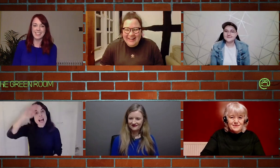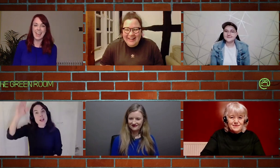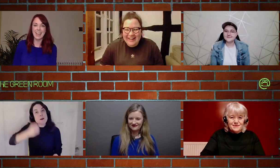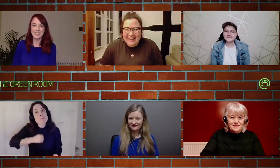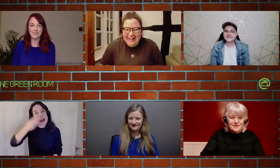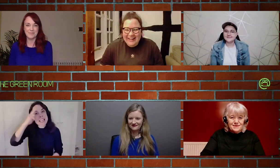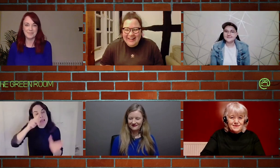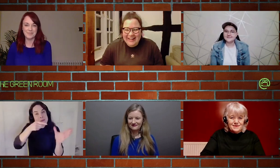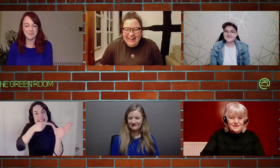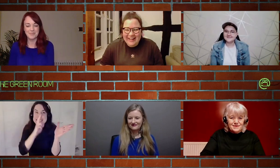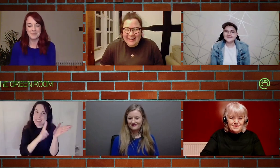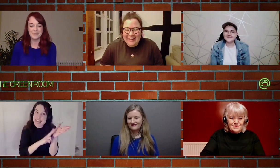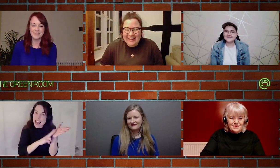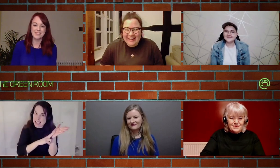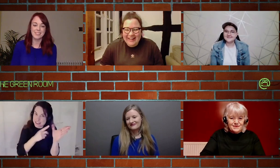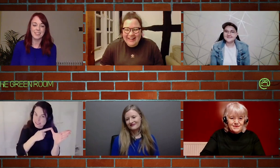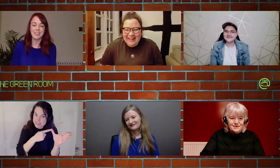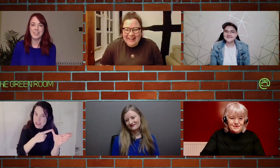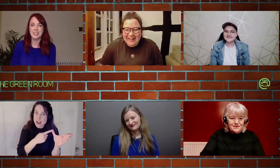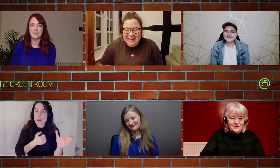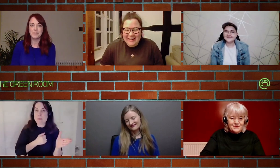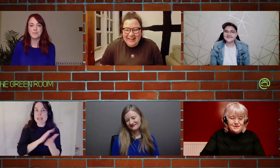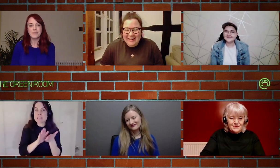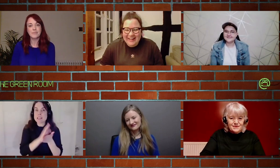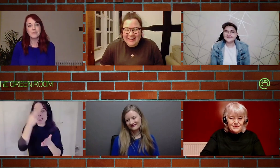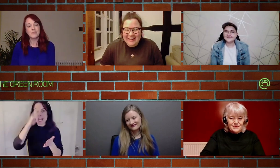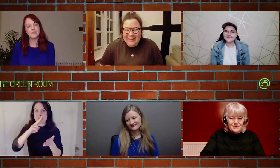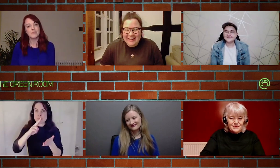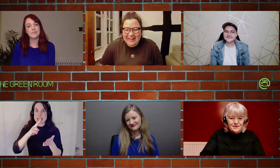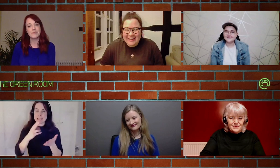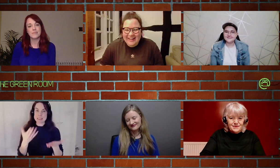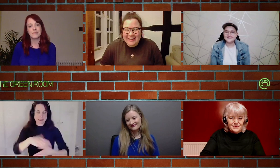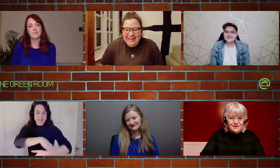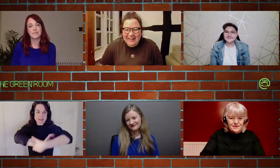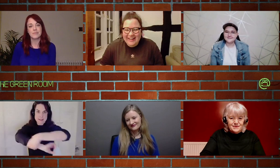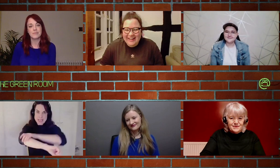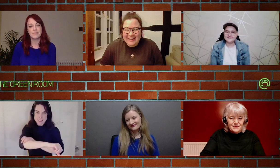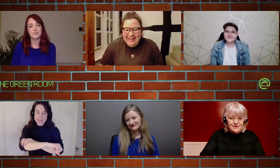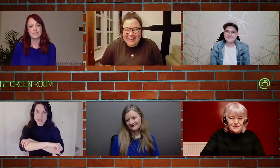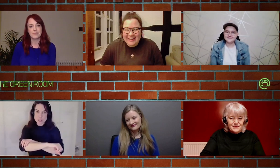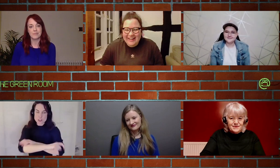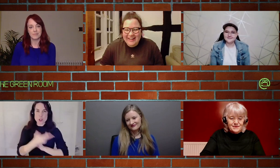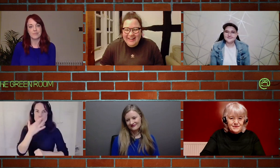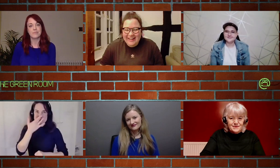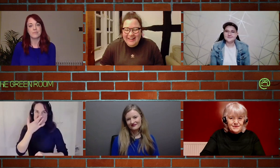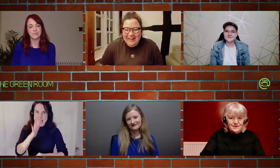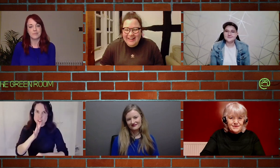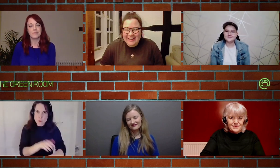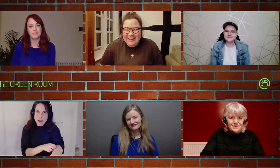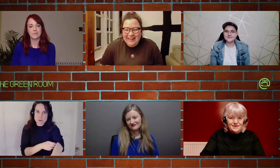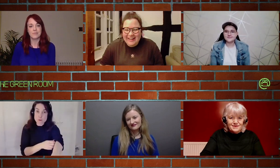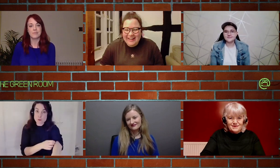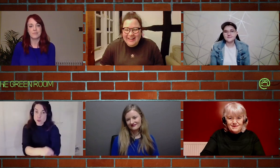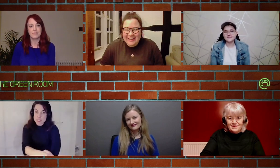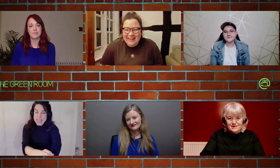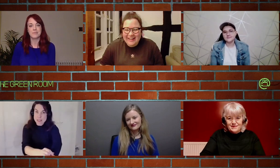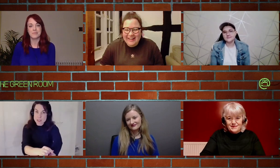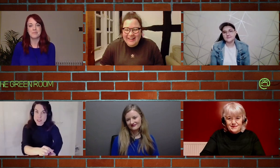Anna Kitson: Hello. My name is Anna. M y sign name is this - so you pretend you have full sleeves